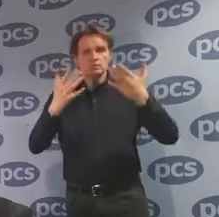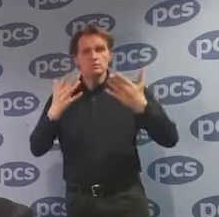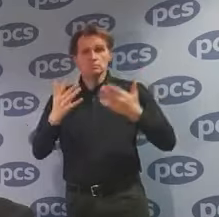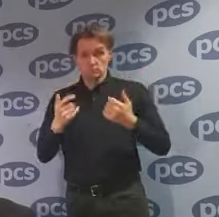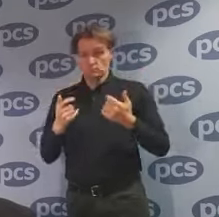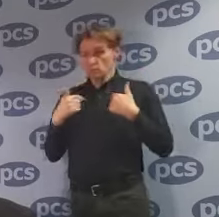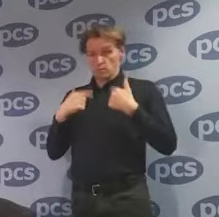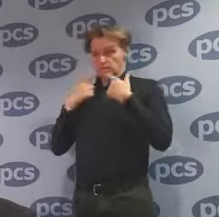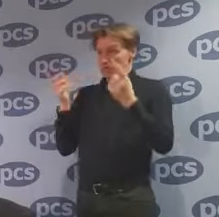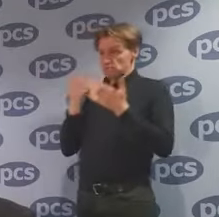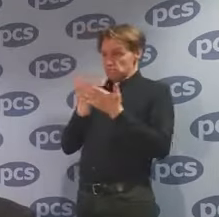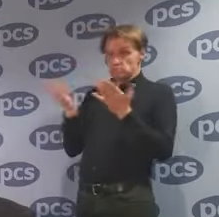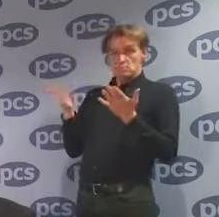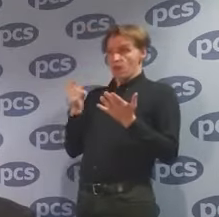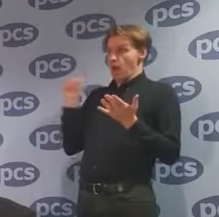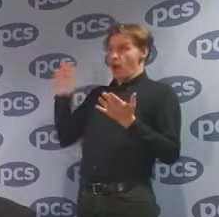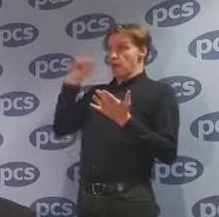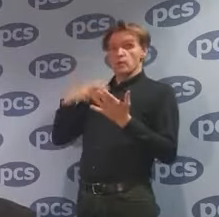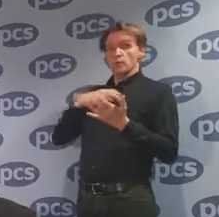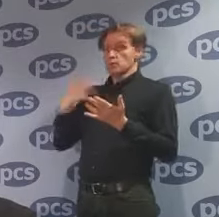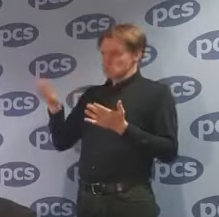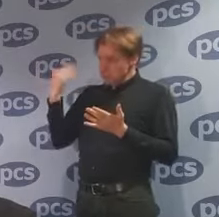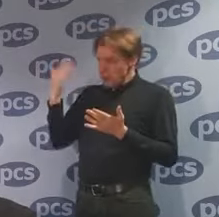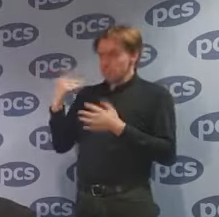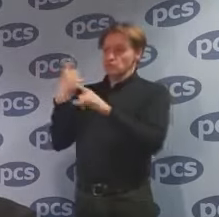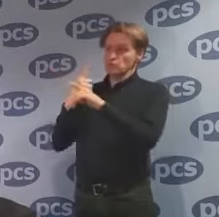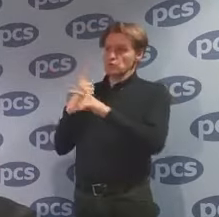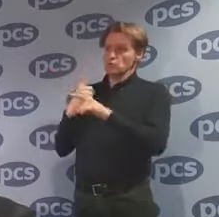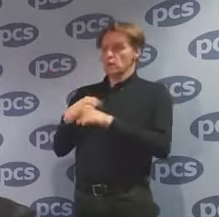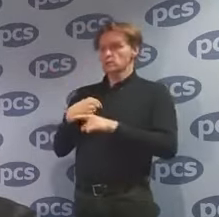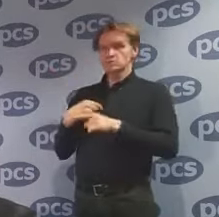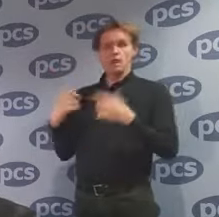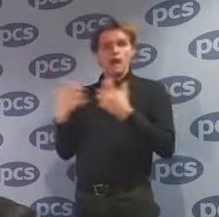how we achieve that result, what type of things that we did to try to help people